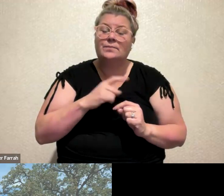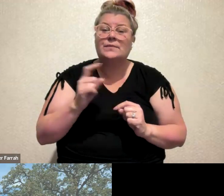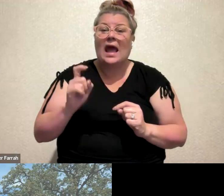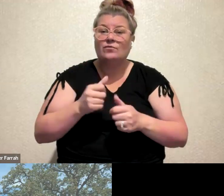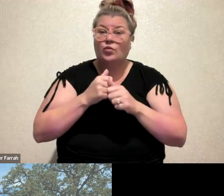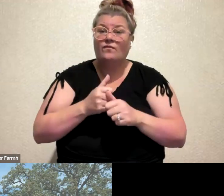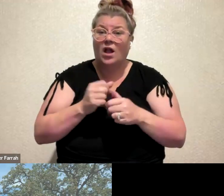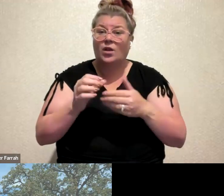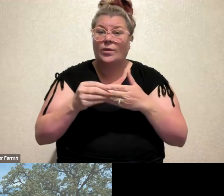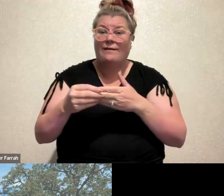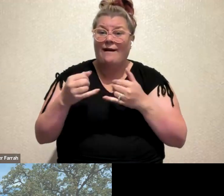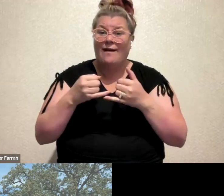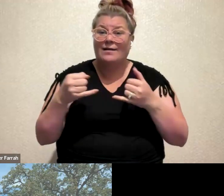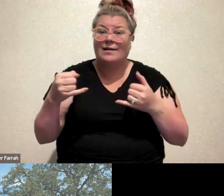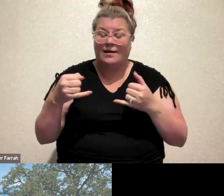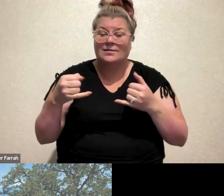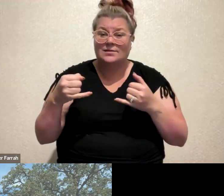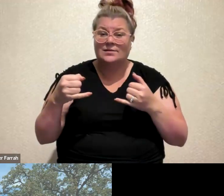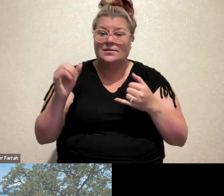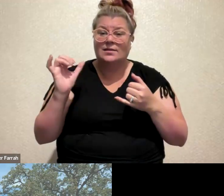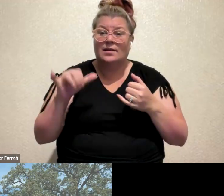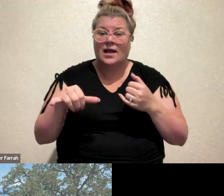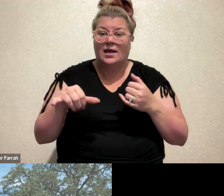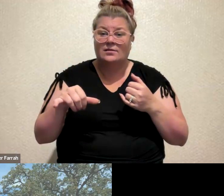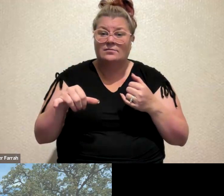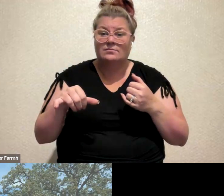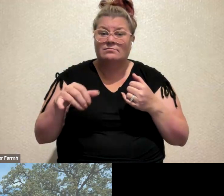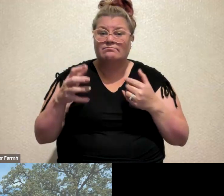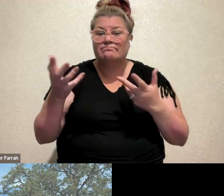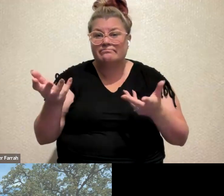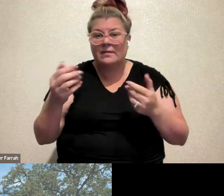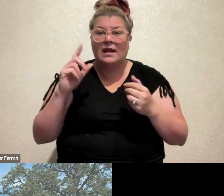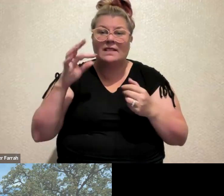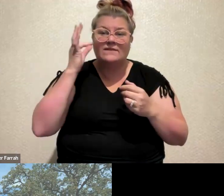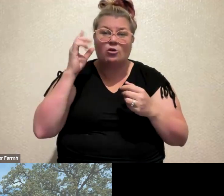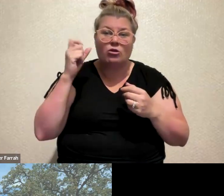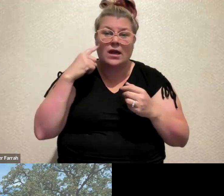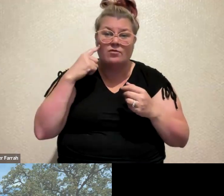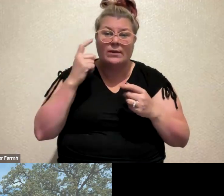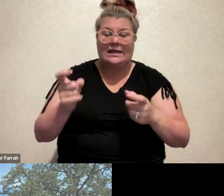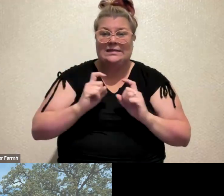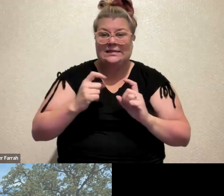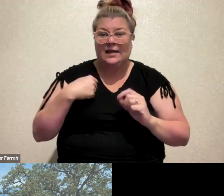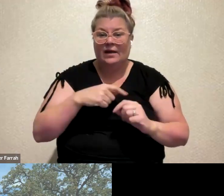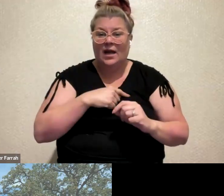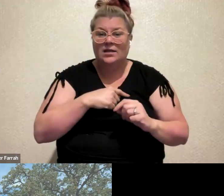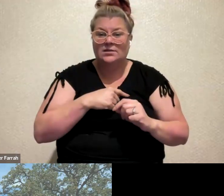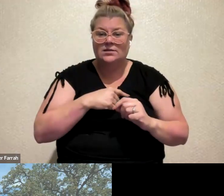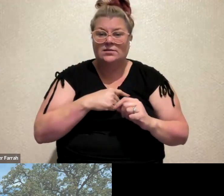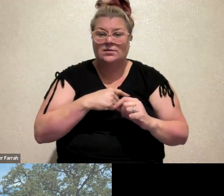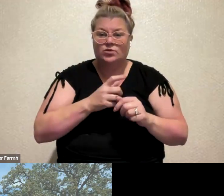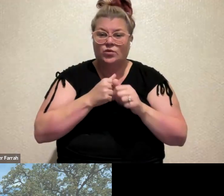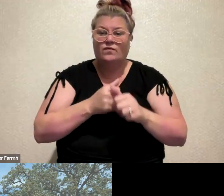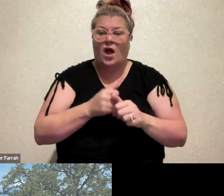guidelines that you know the Federal Government is given us in terms of following the definitions.